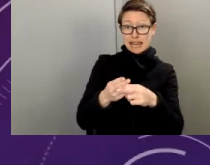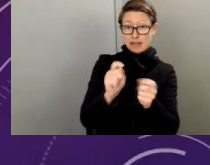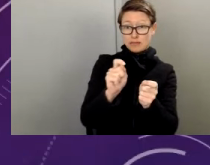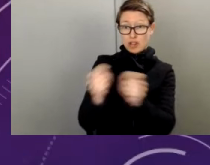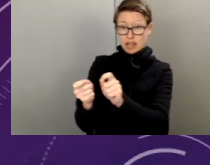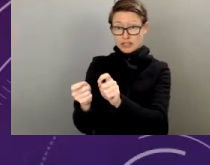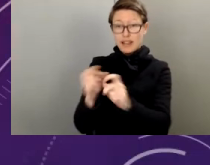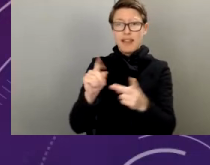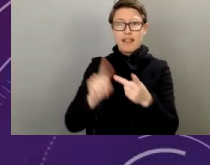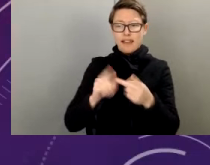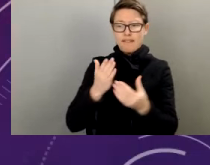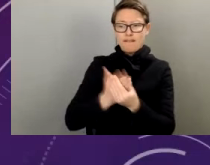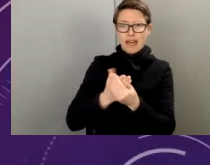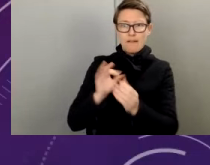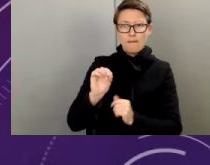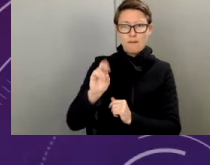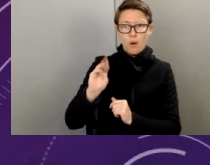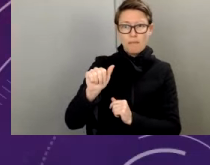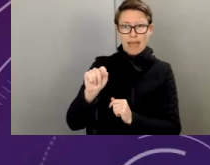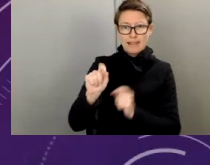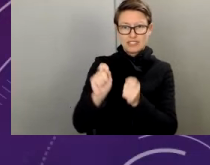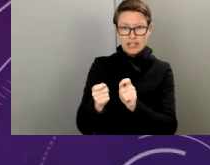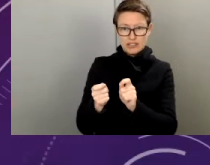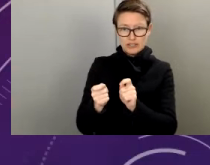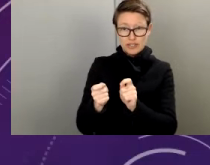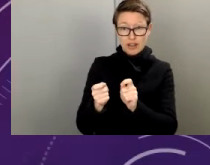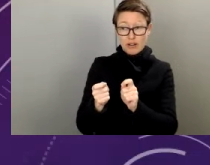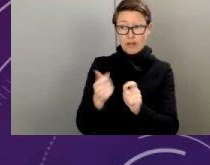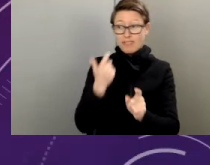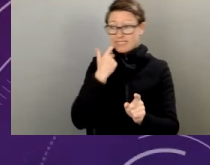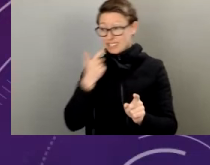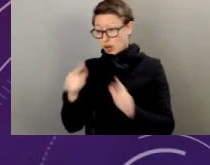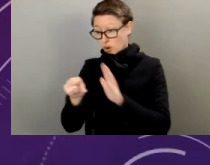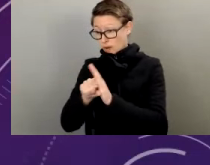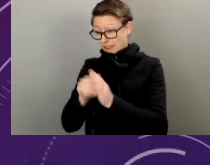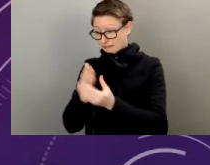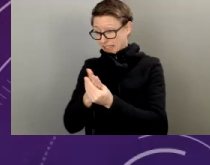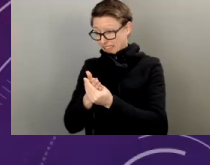So again, have the name match what you did for the grade file. So in this instance, it's math dash 2A, dash one, two,